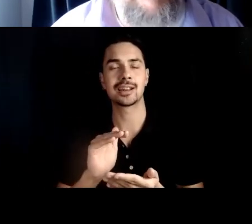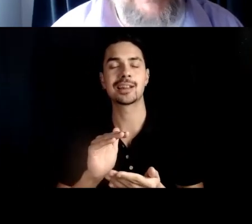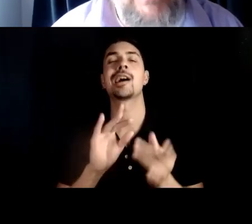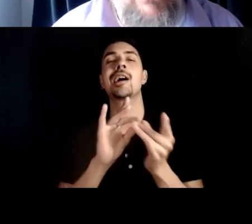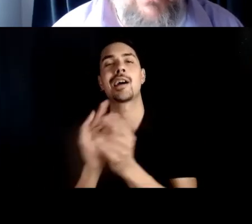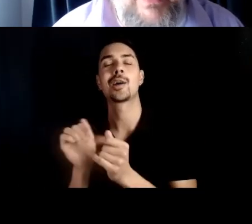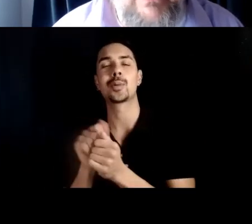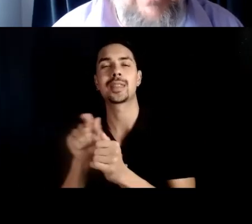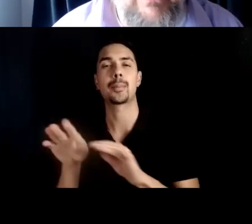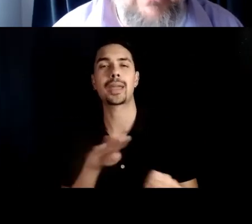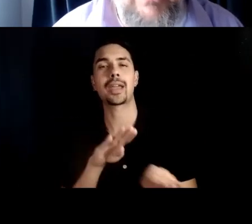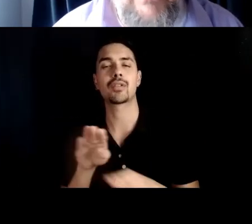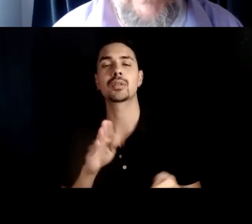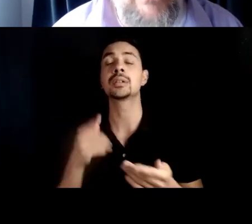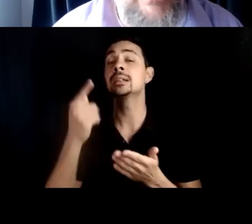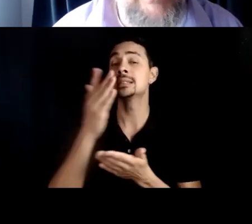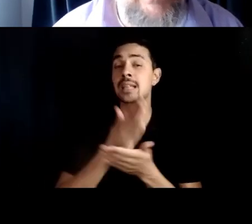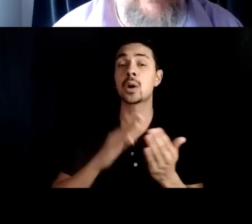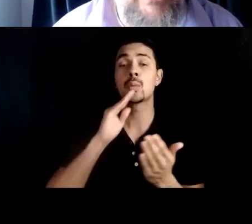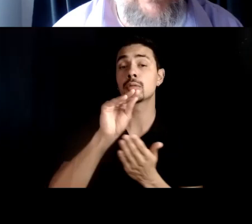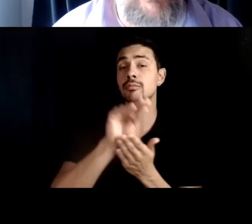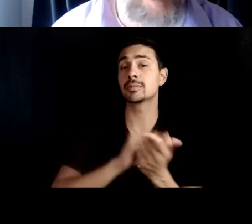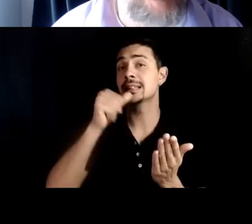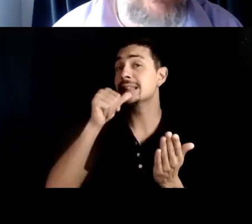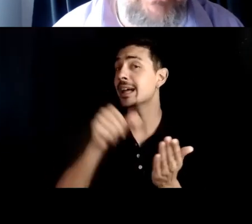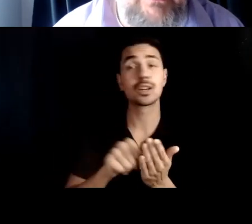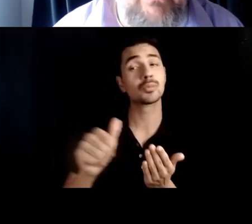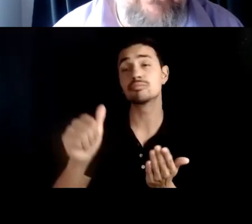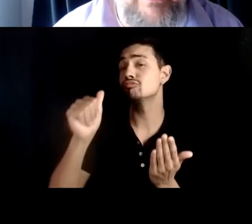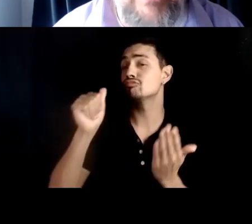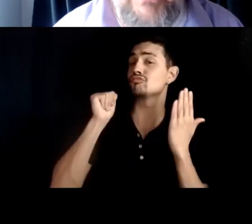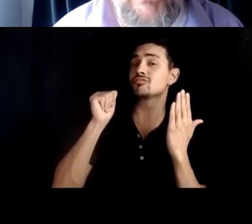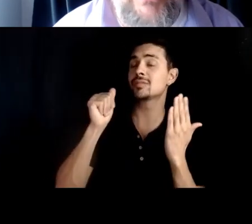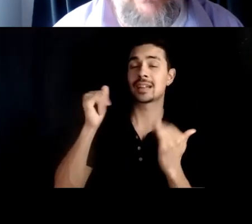Some won't write a letter if someone is living with a dissociative condition